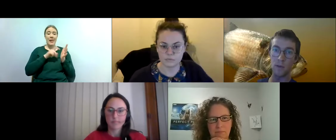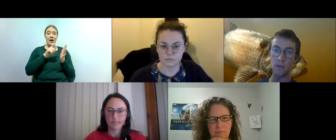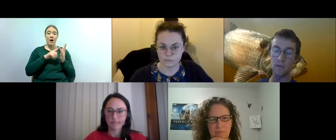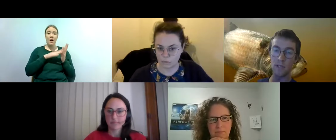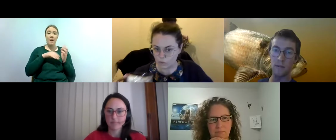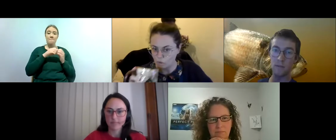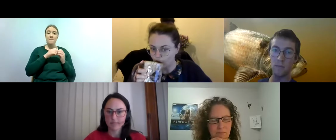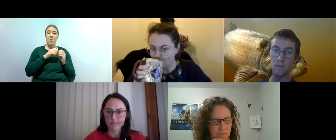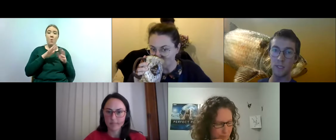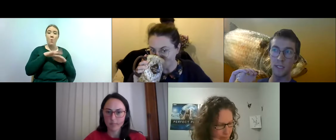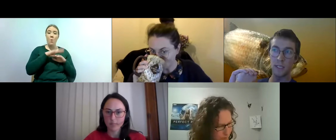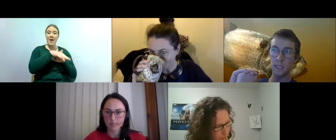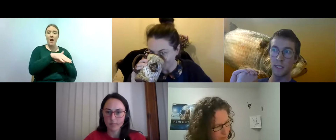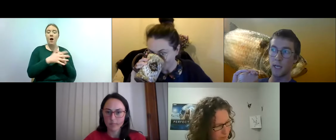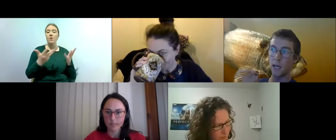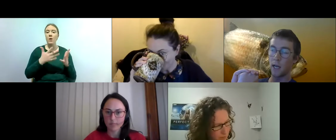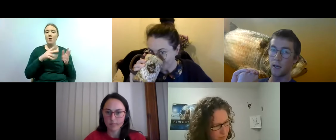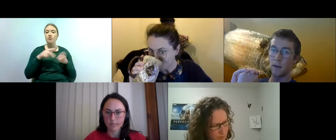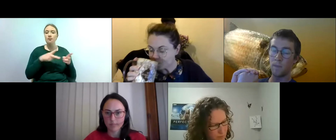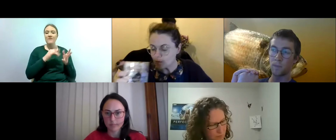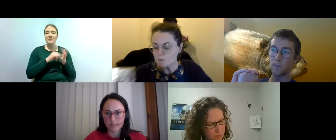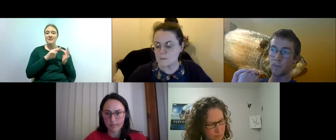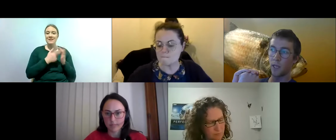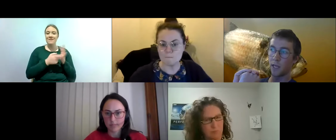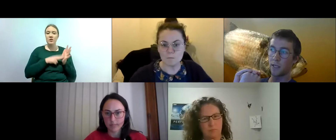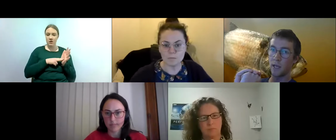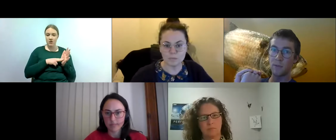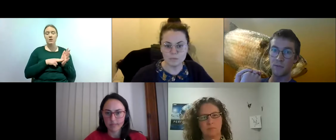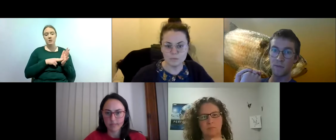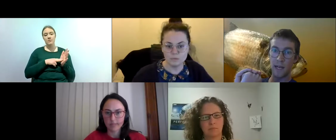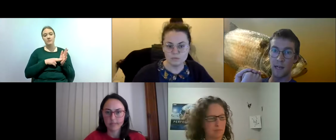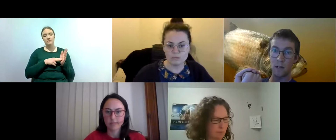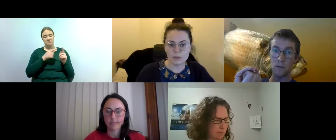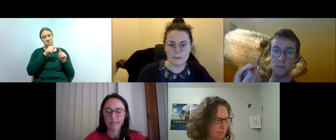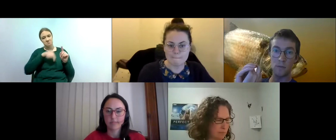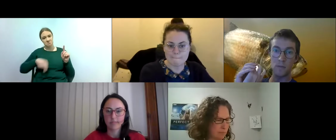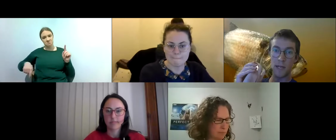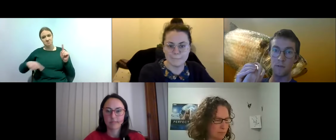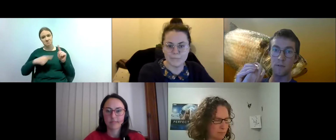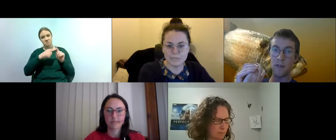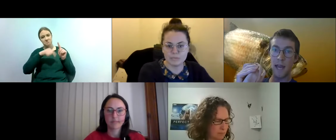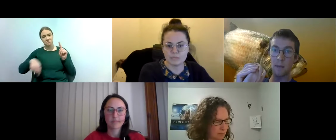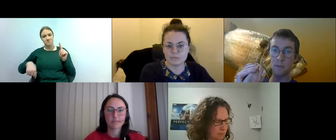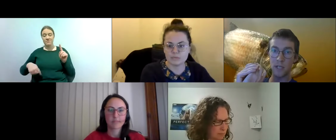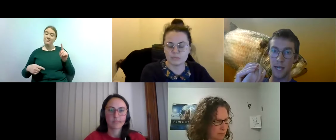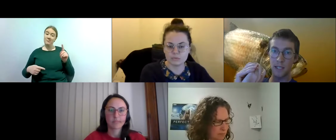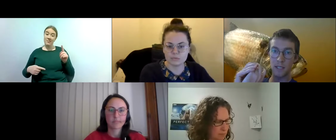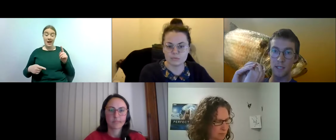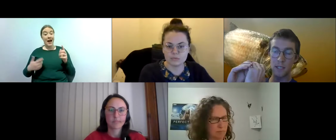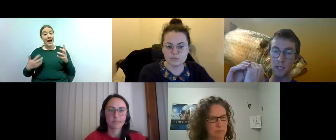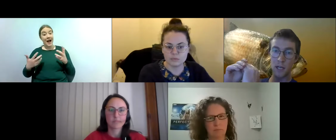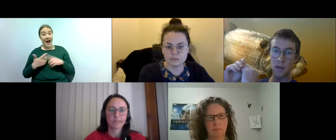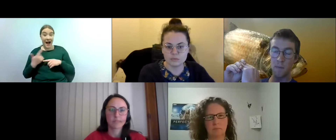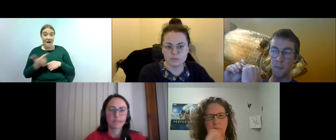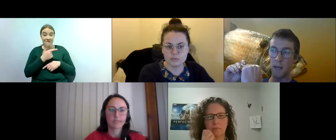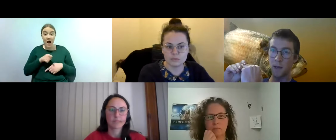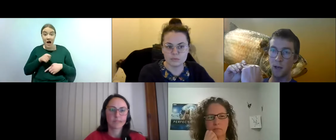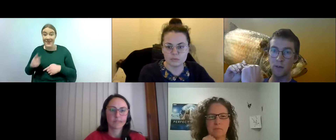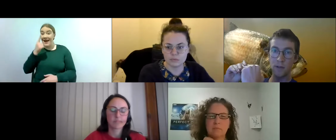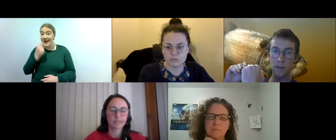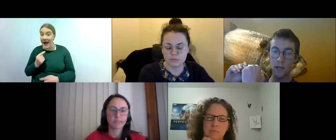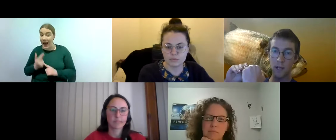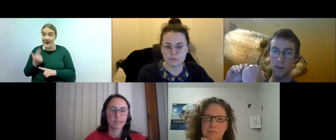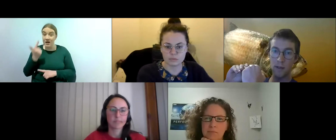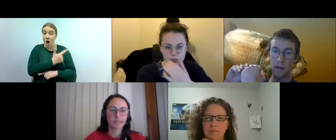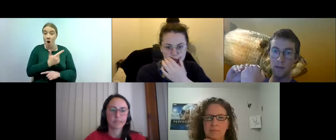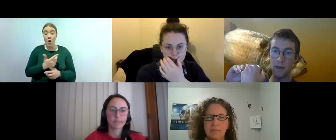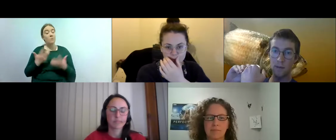river severn um in terms of how how far they're able to get um i know that uh they're they that